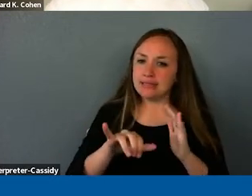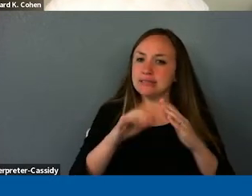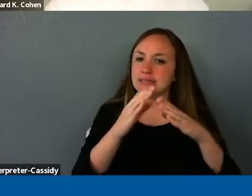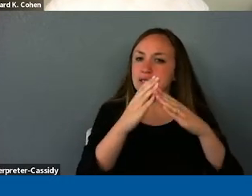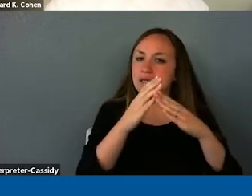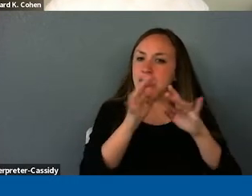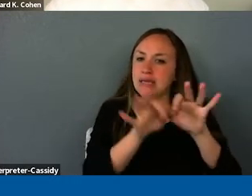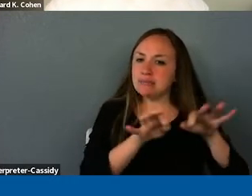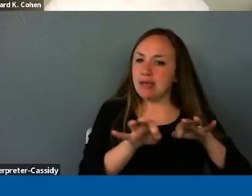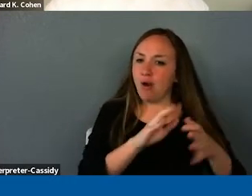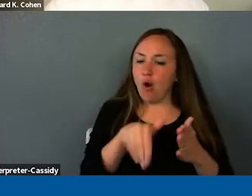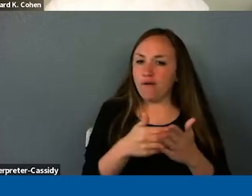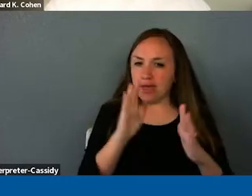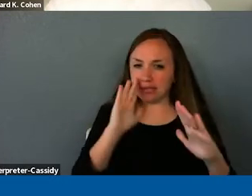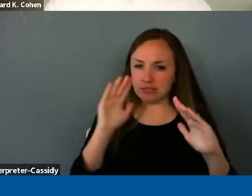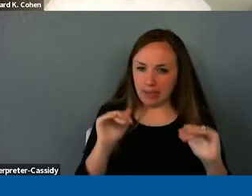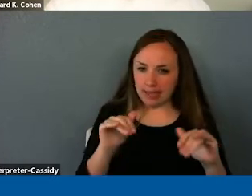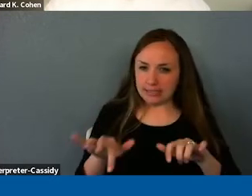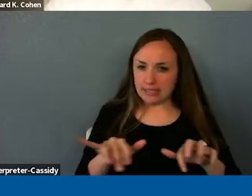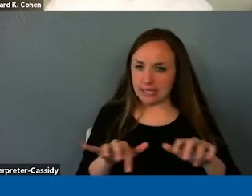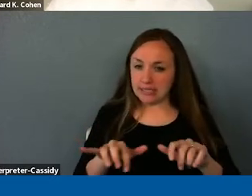that are implemented and the expected interactions.